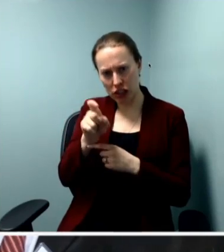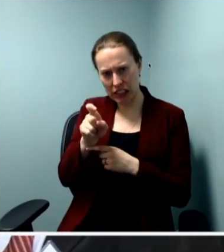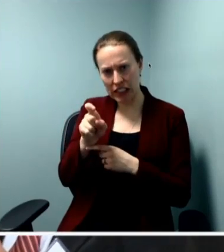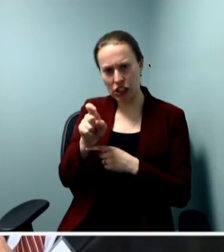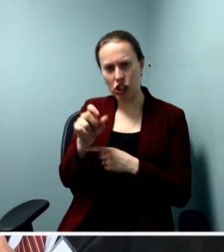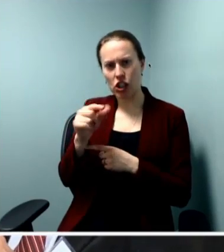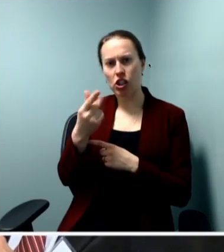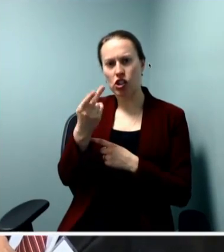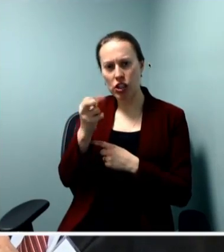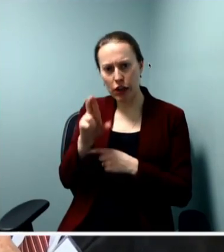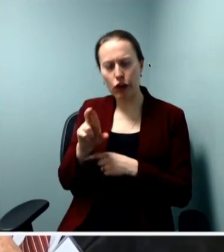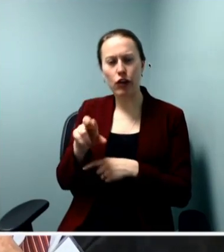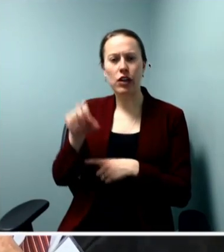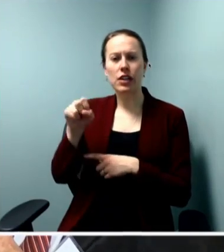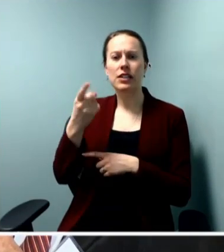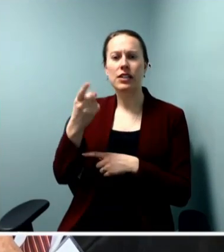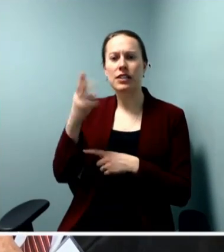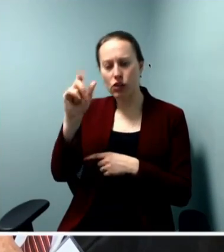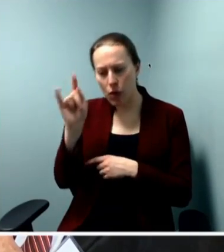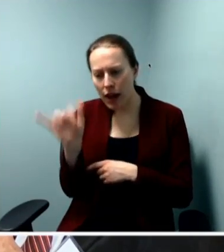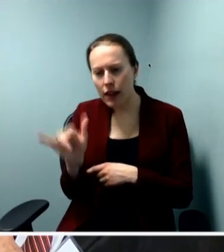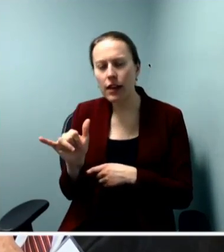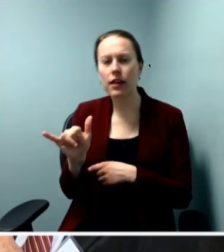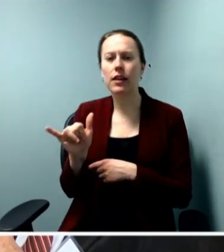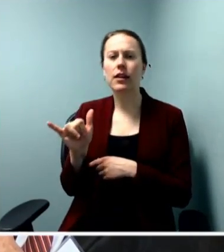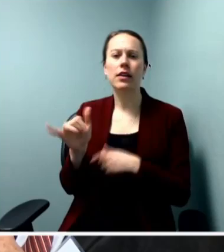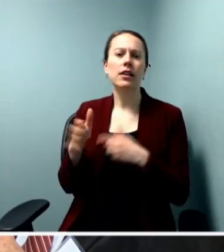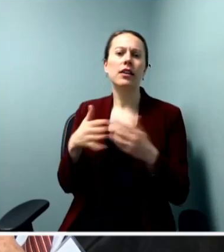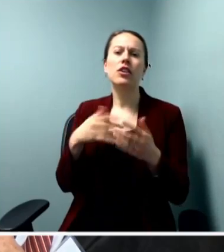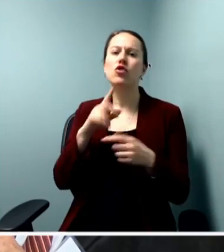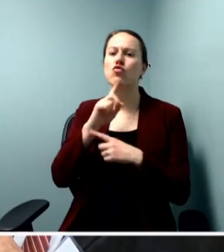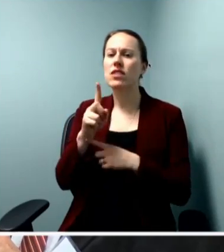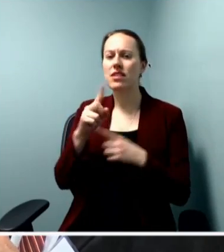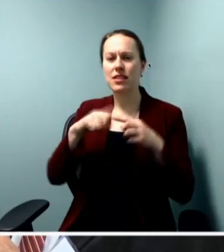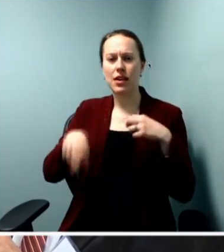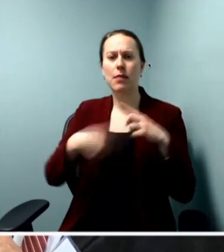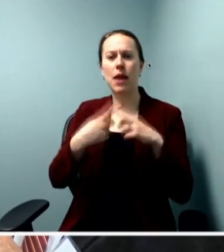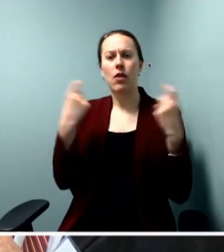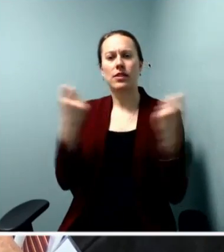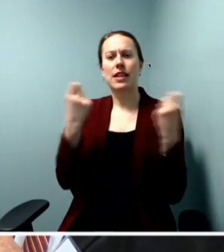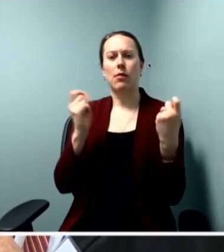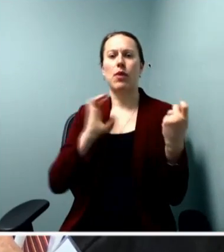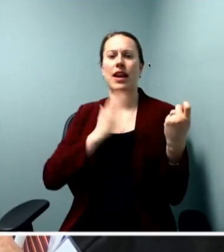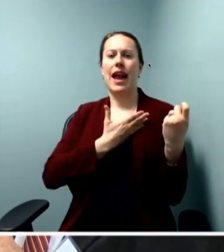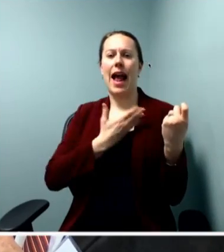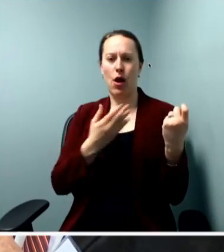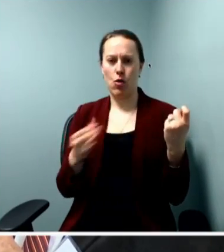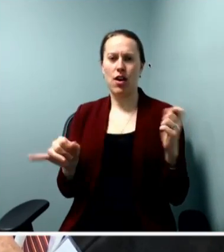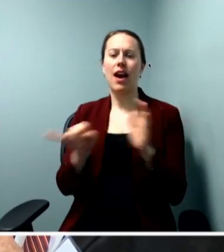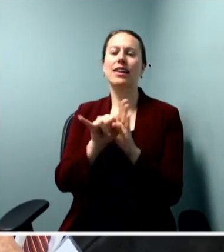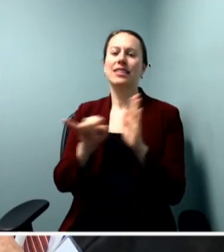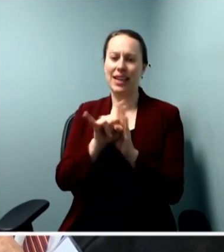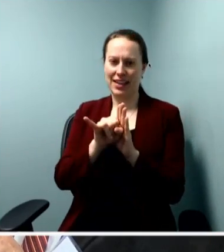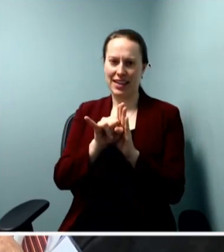And today is really about celebrating our identity and how that identity was stimulated through art practice.